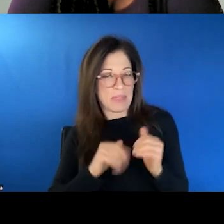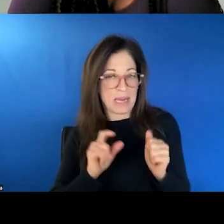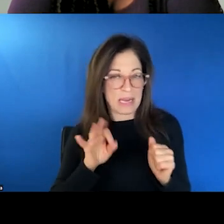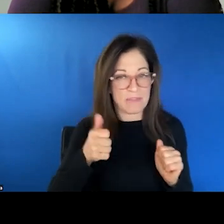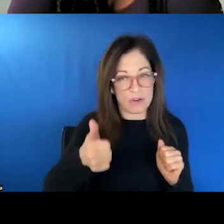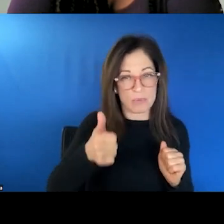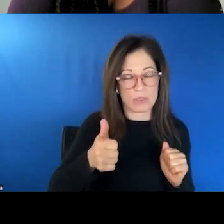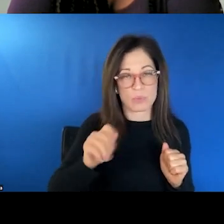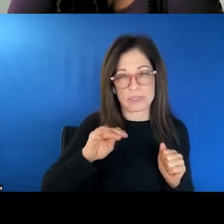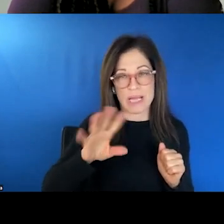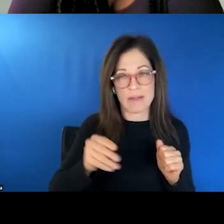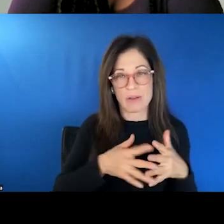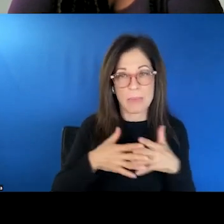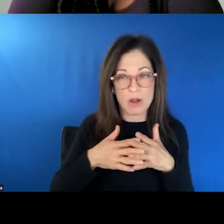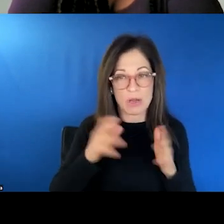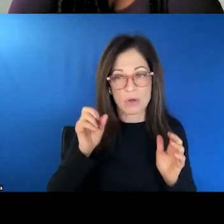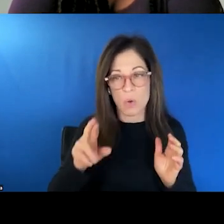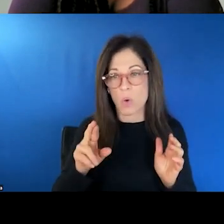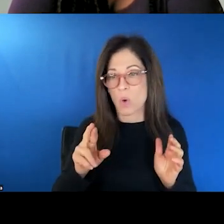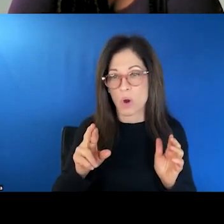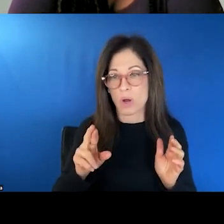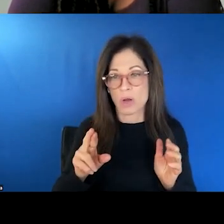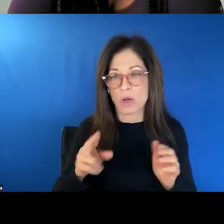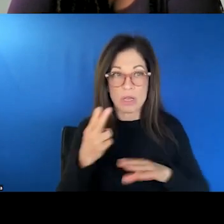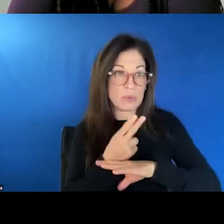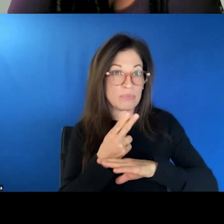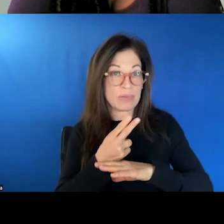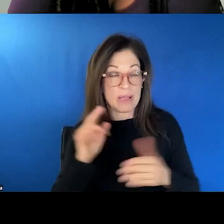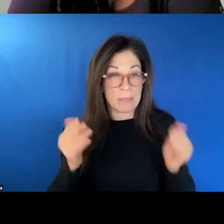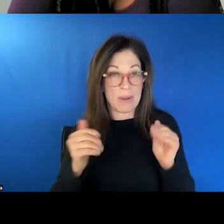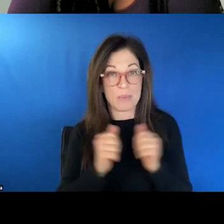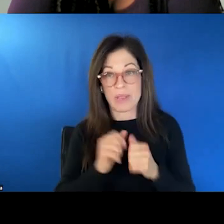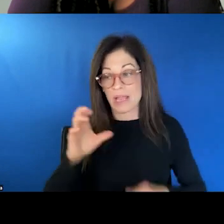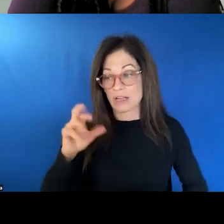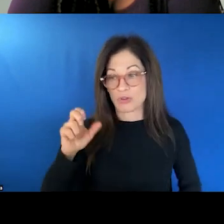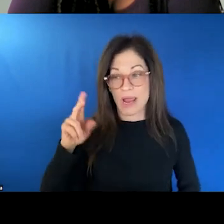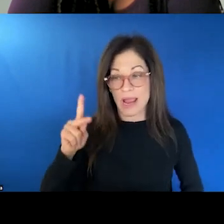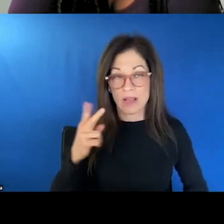AMERICAN OR USING CRACK COCAINE IN THE 80S. THAT IS ONE THING.